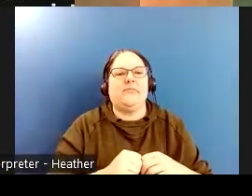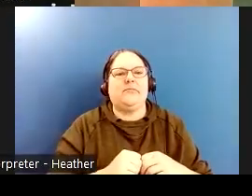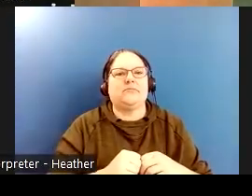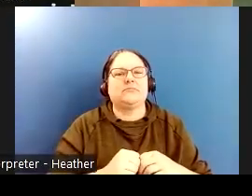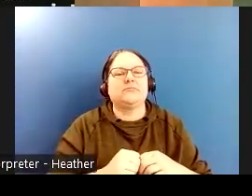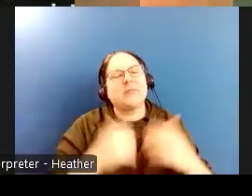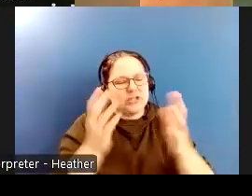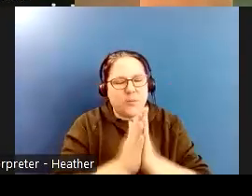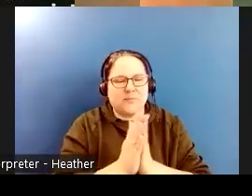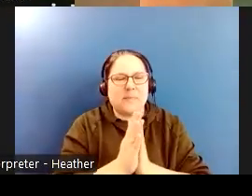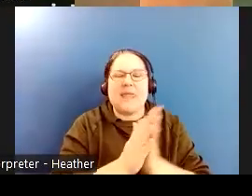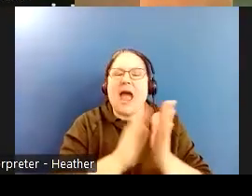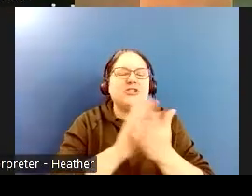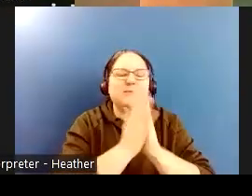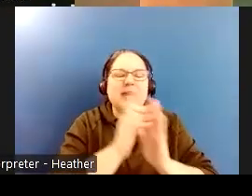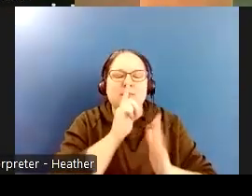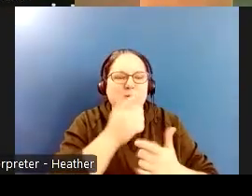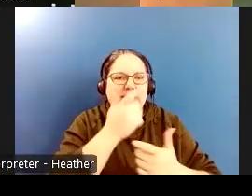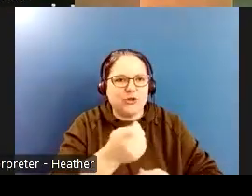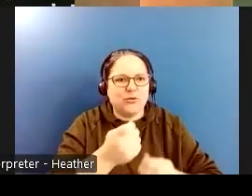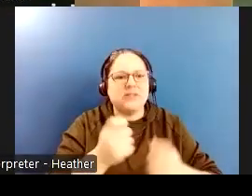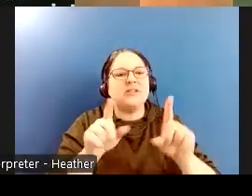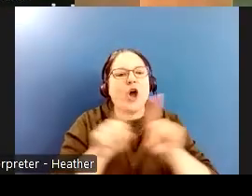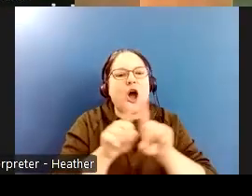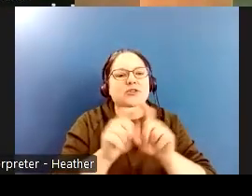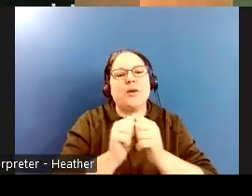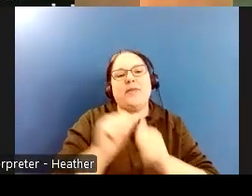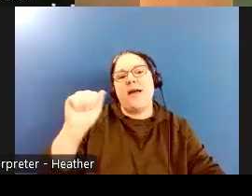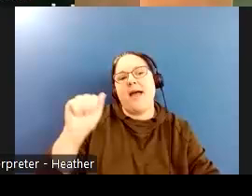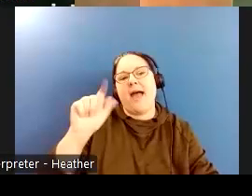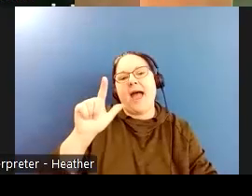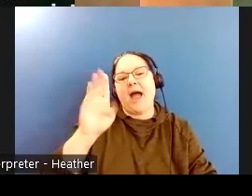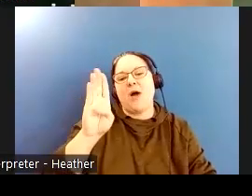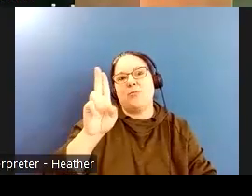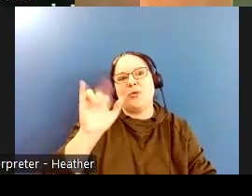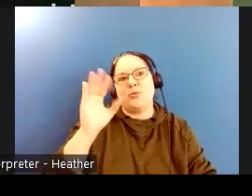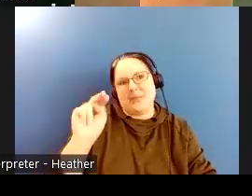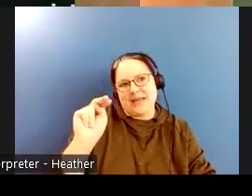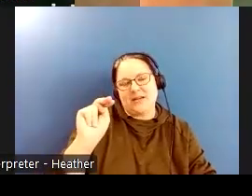anyway, I got interested also in albamin. So, albamin is a negative acute phase reactant. It